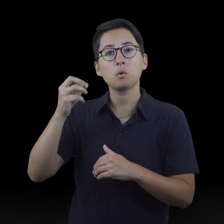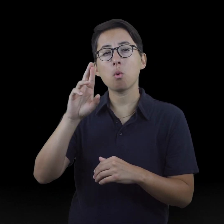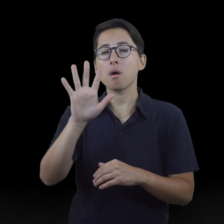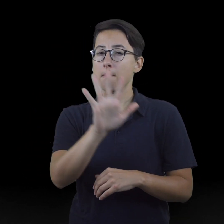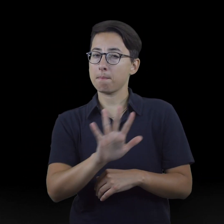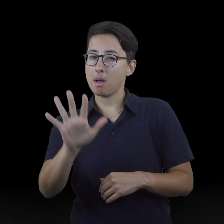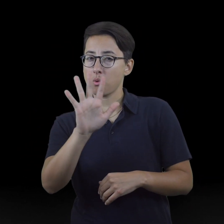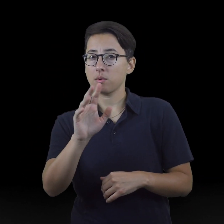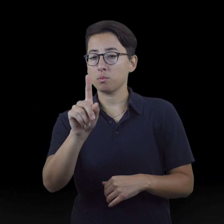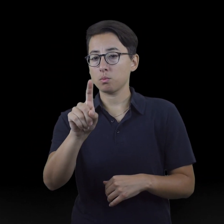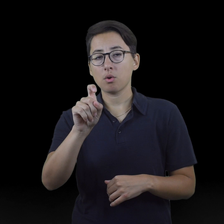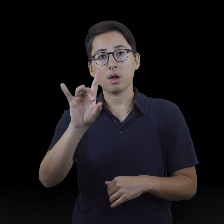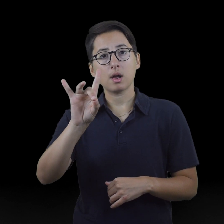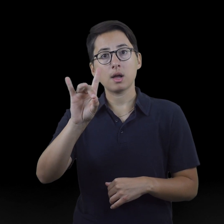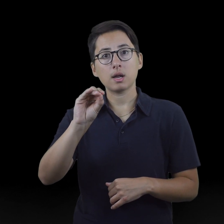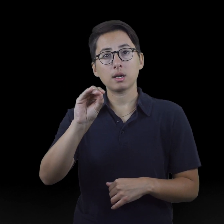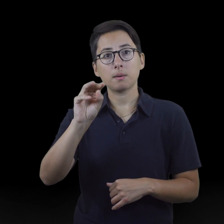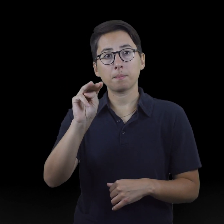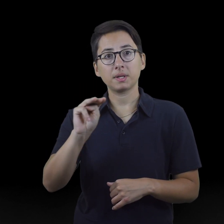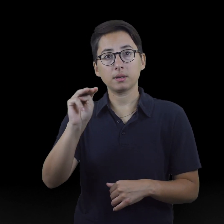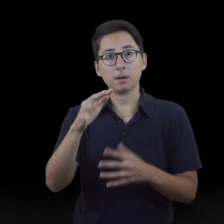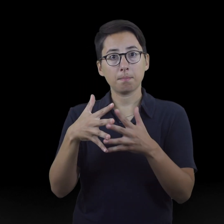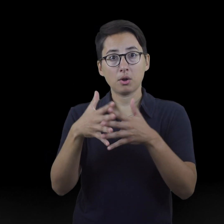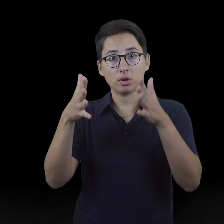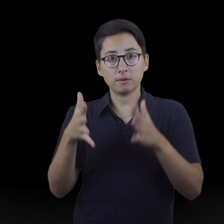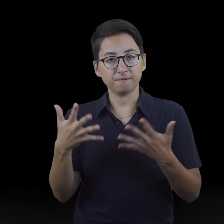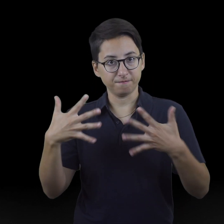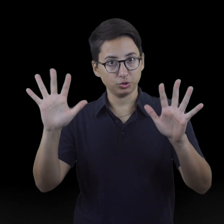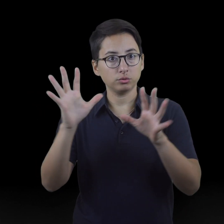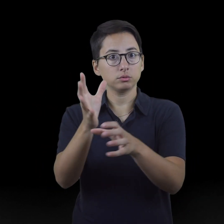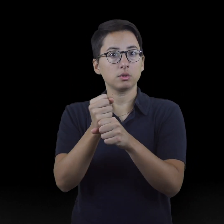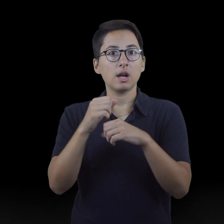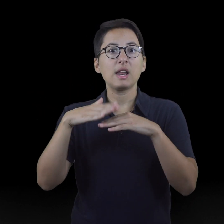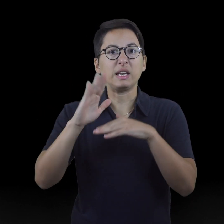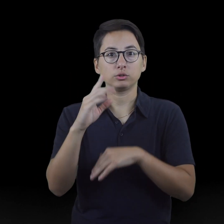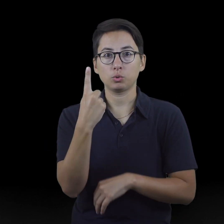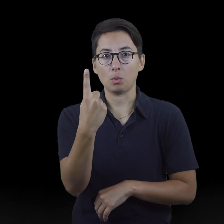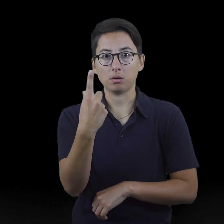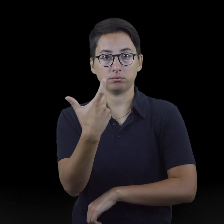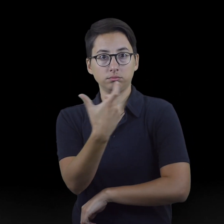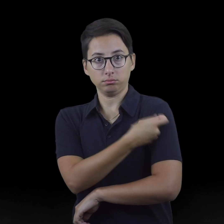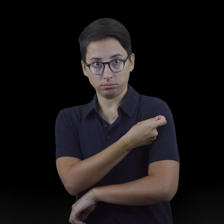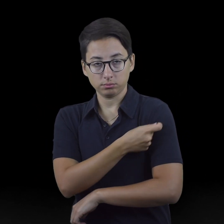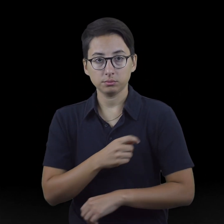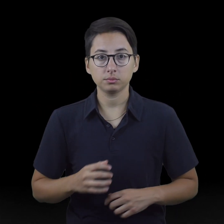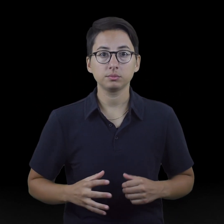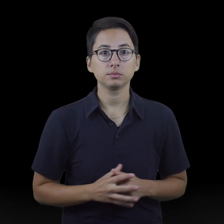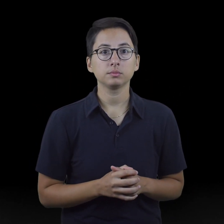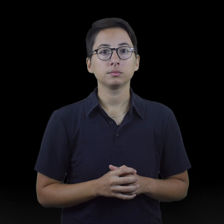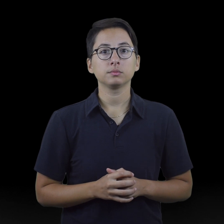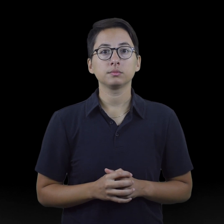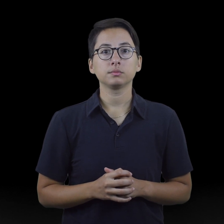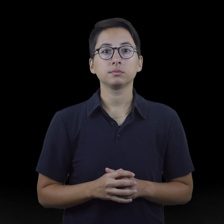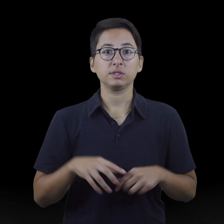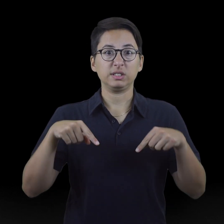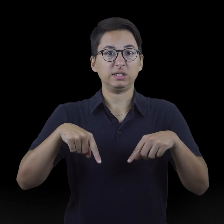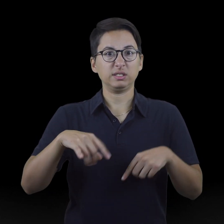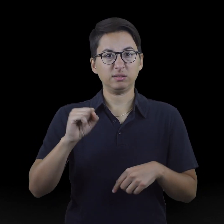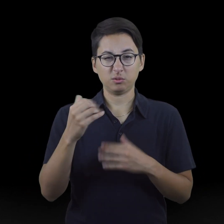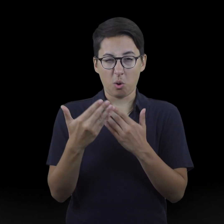and older, or roughly 180.7 million Americans, have received at least one vaccine dose, the U.S. Centers for Disease Control and Prevention reported.